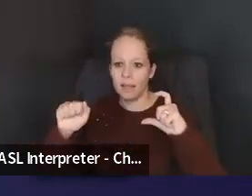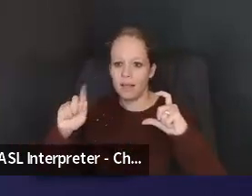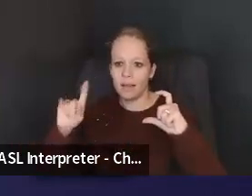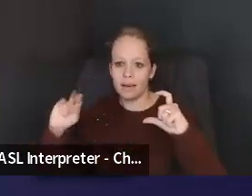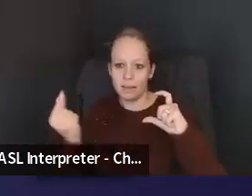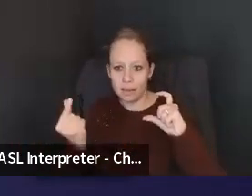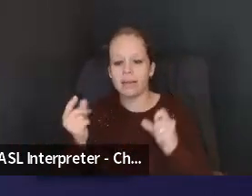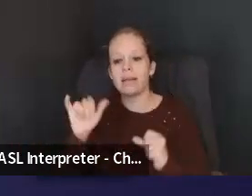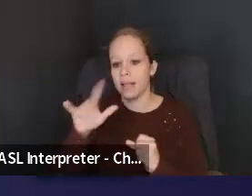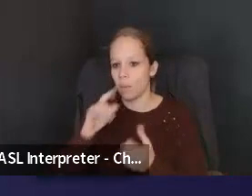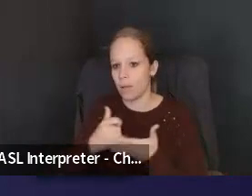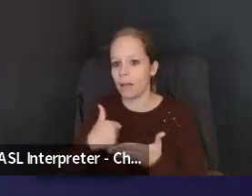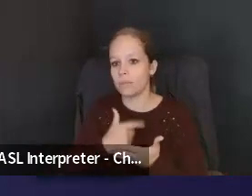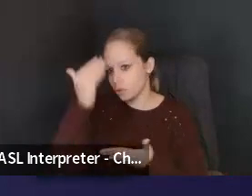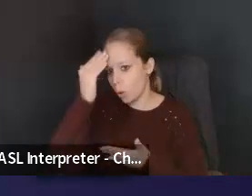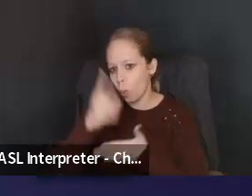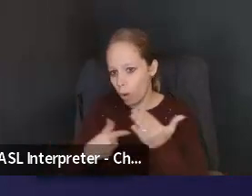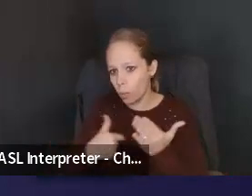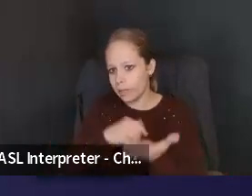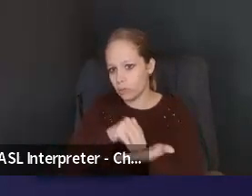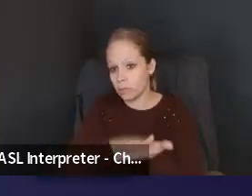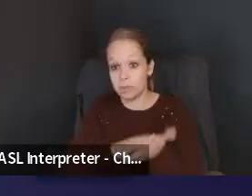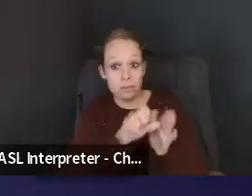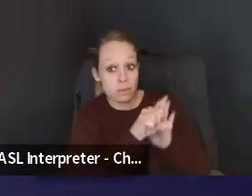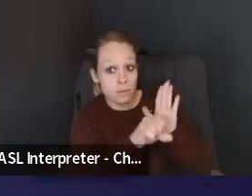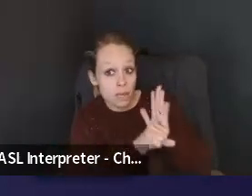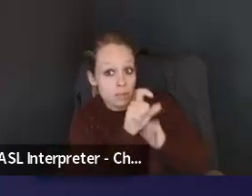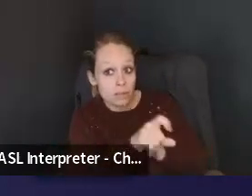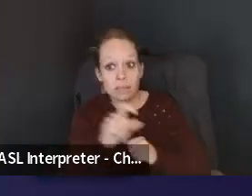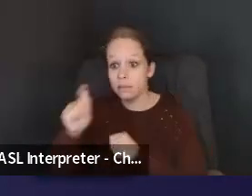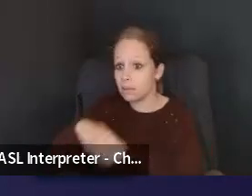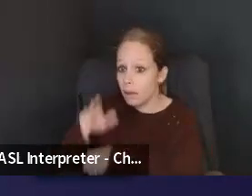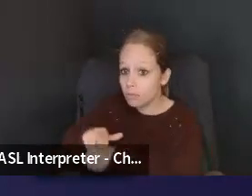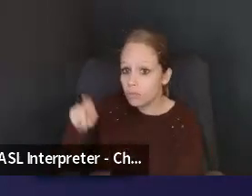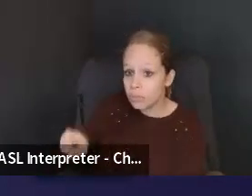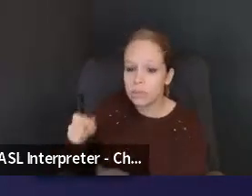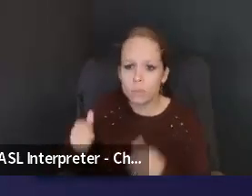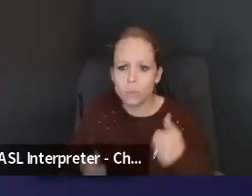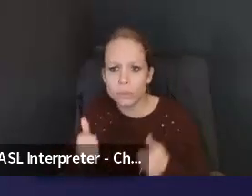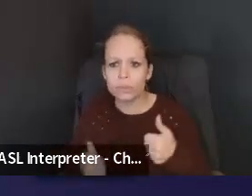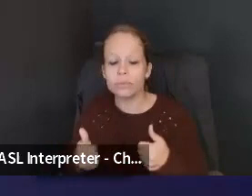need to address. You know, is it state need, is it national need. So, I always look at what they're,